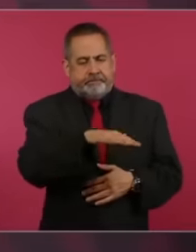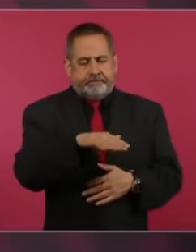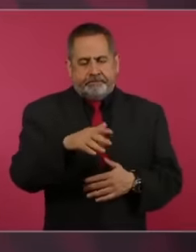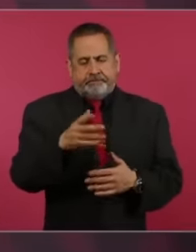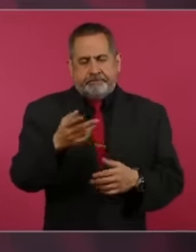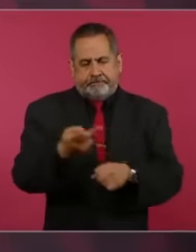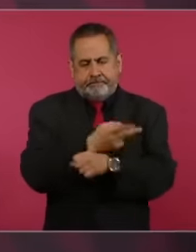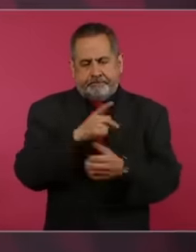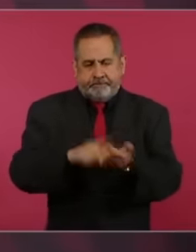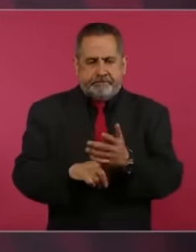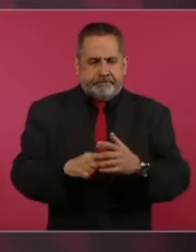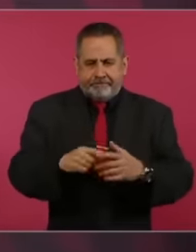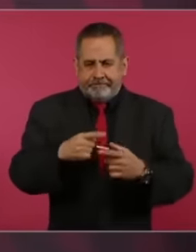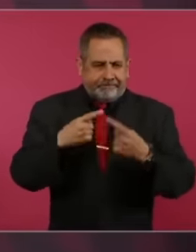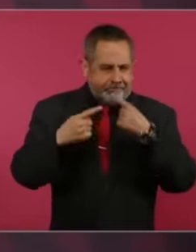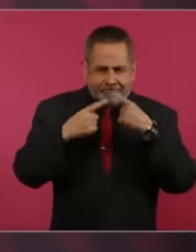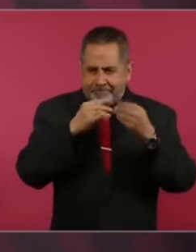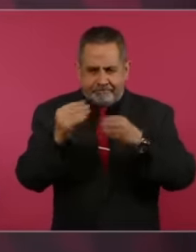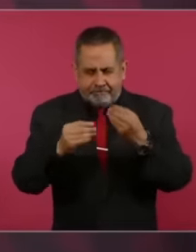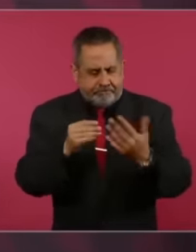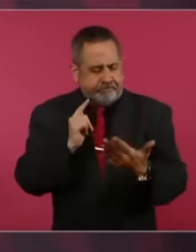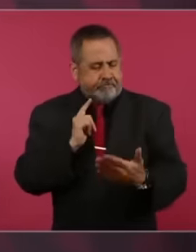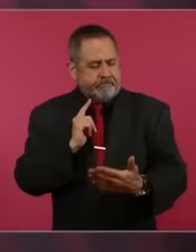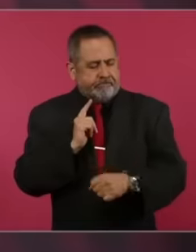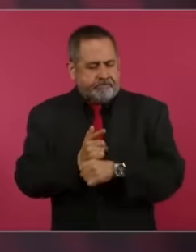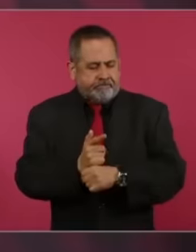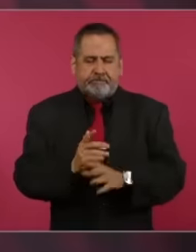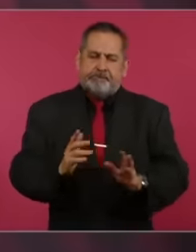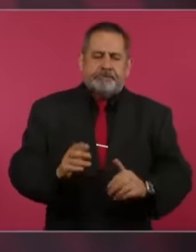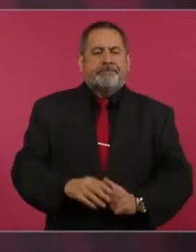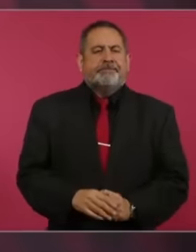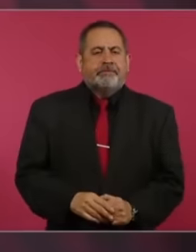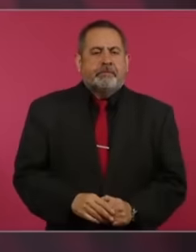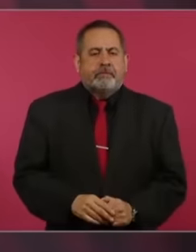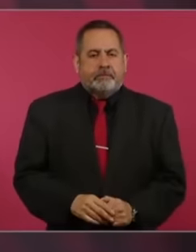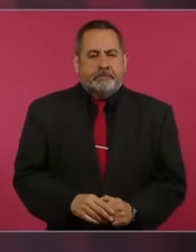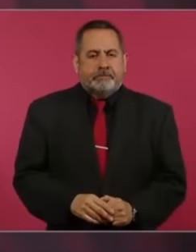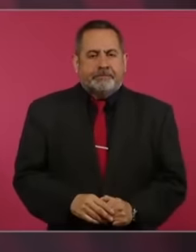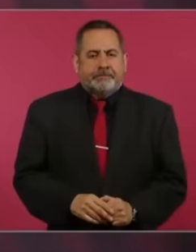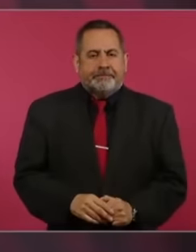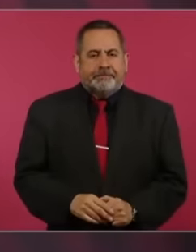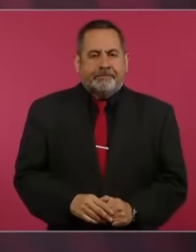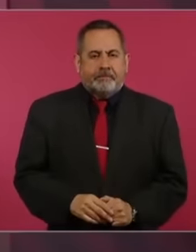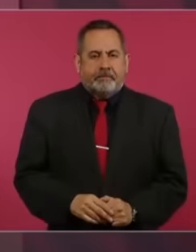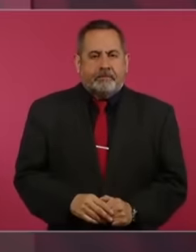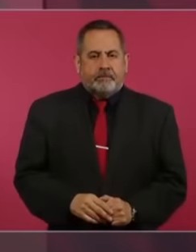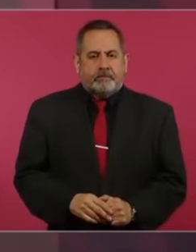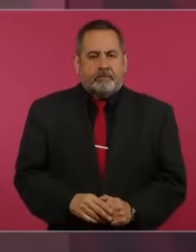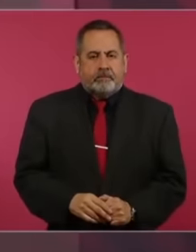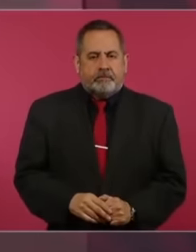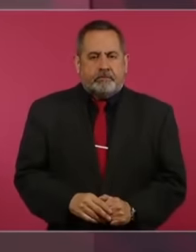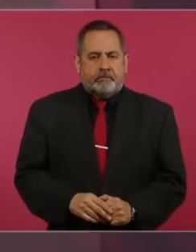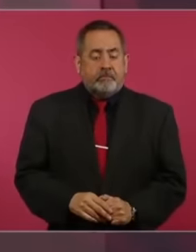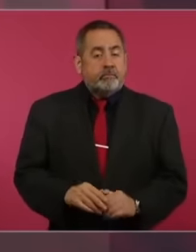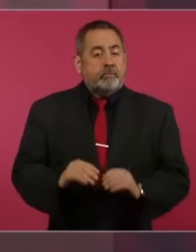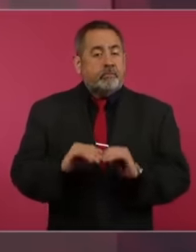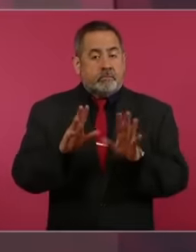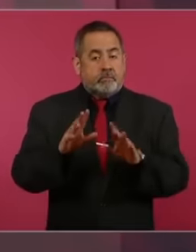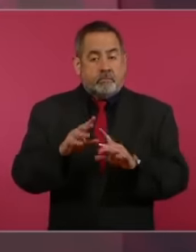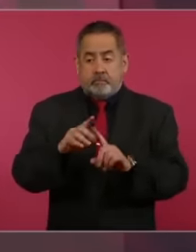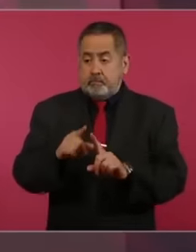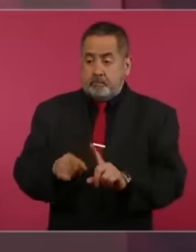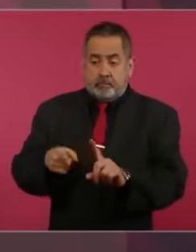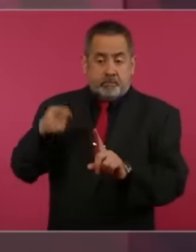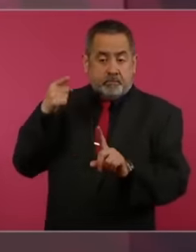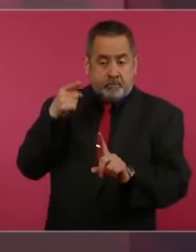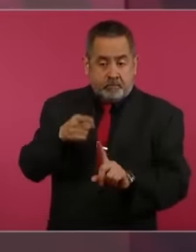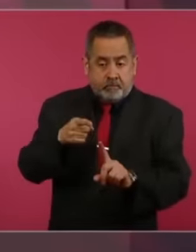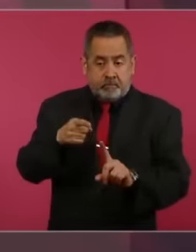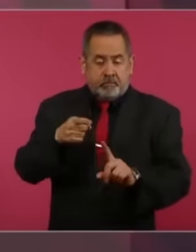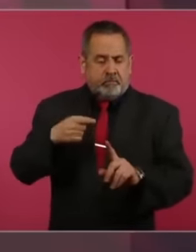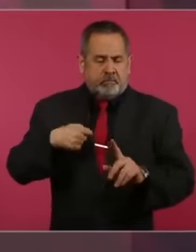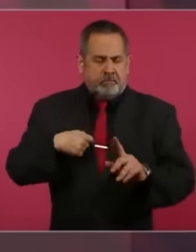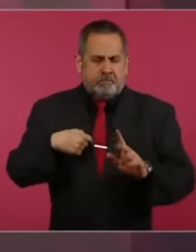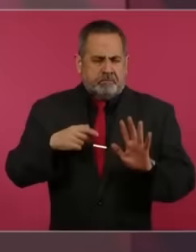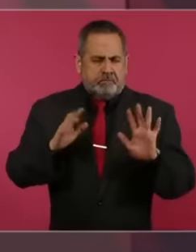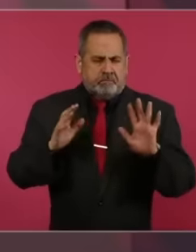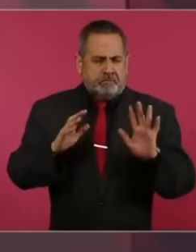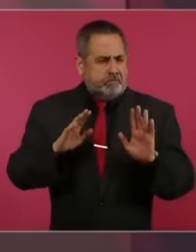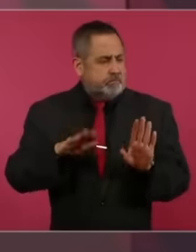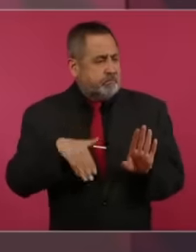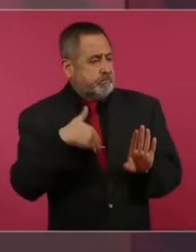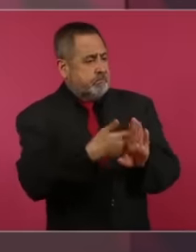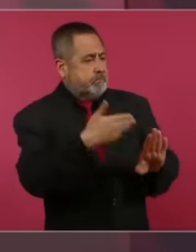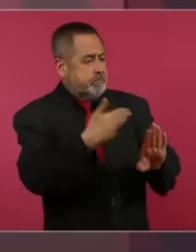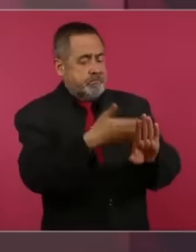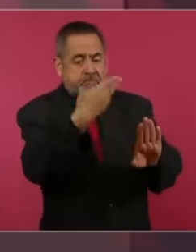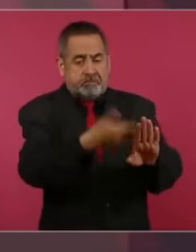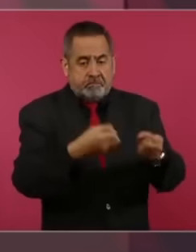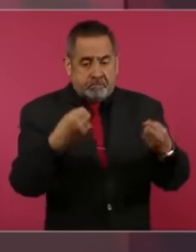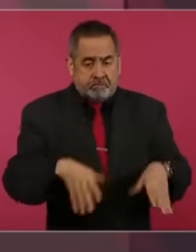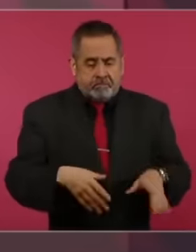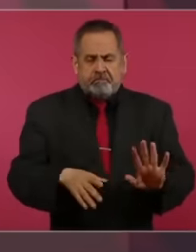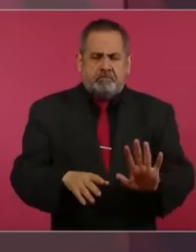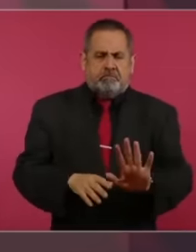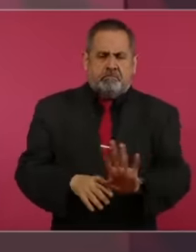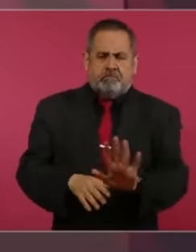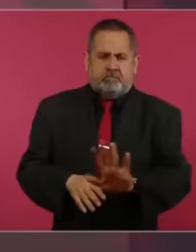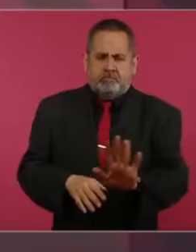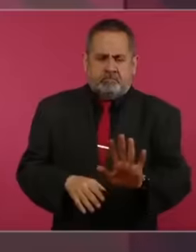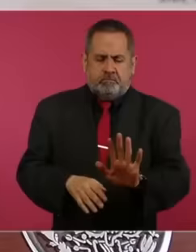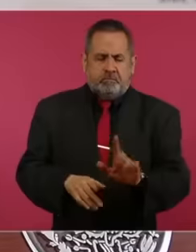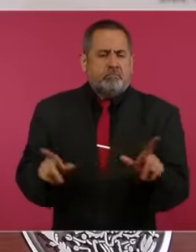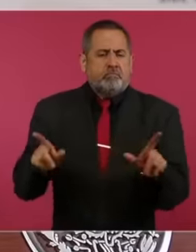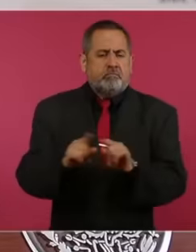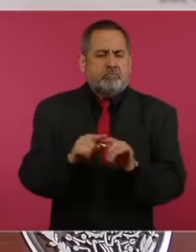with this controversy of course we do not have the intention of affecting anyone we do not have